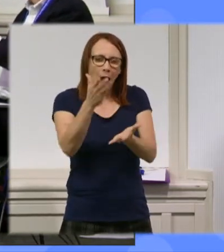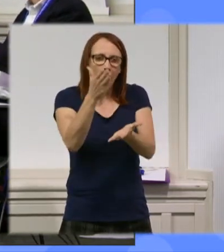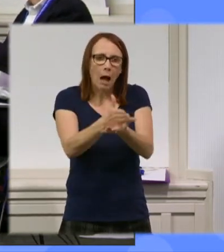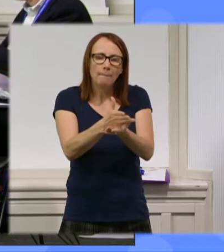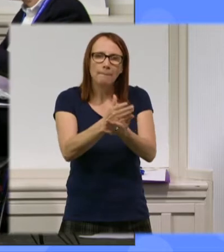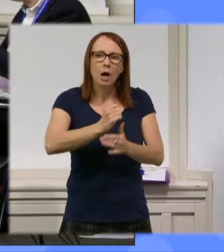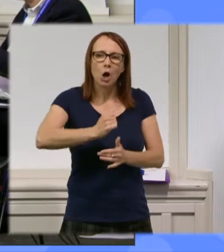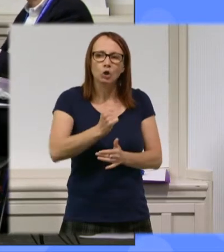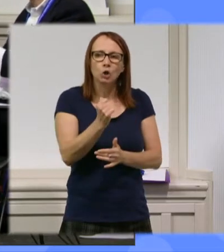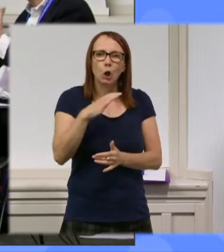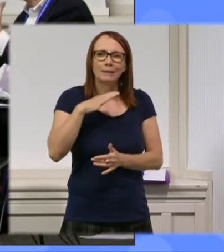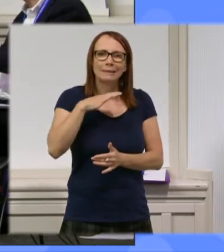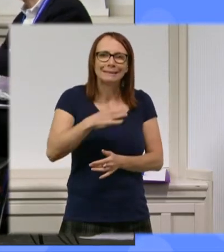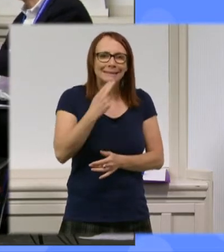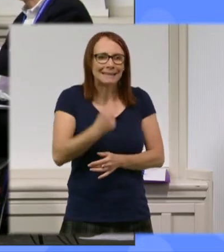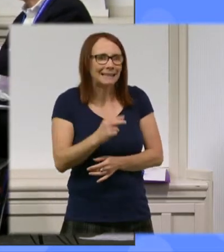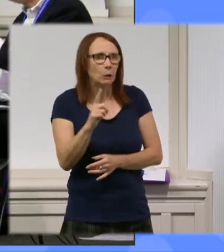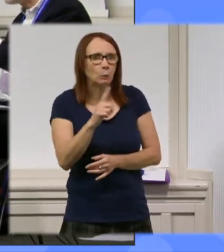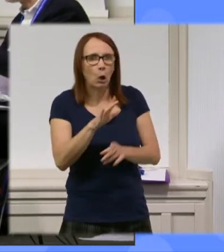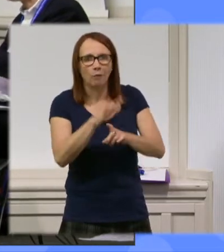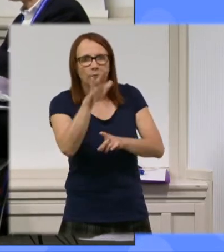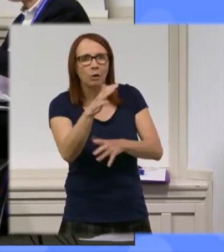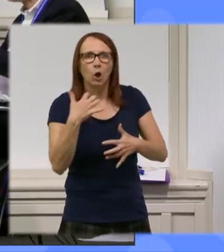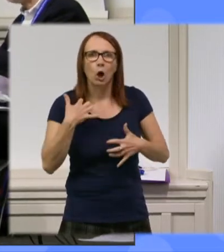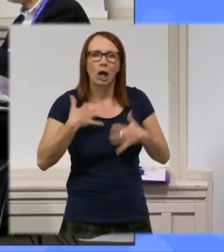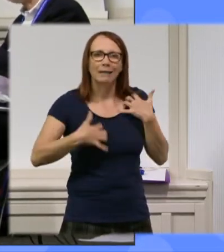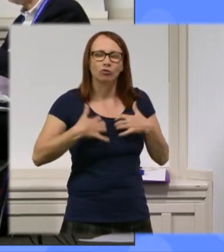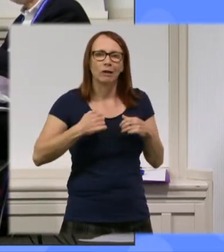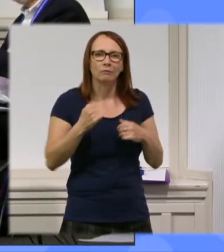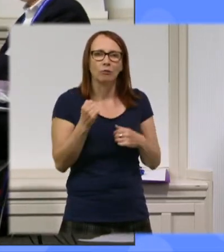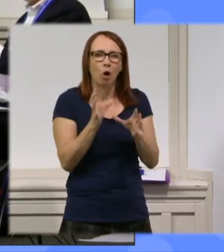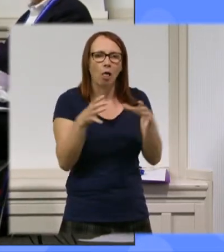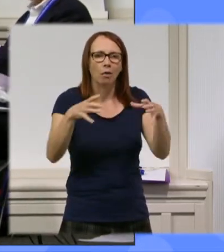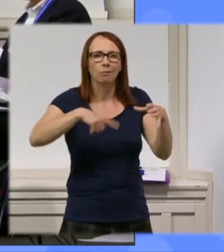off Scotland the longer-term interests of the Scottish people and so far as you